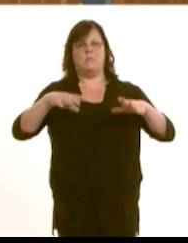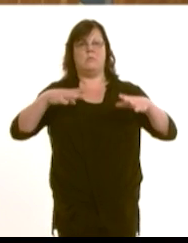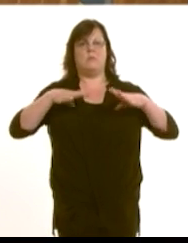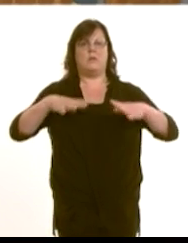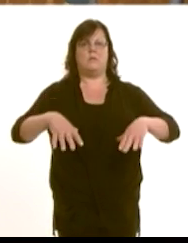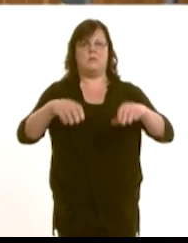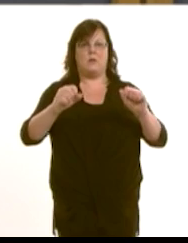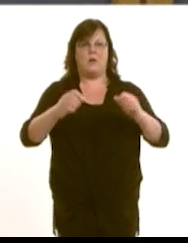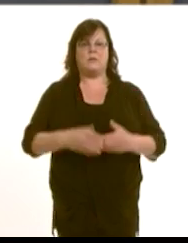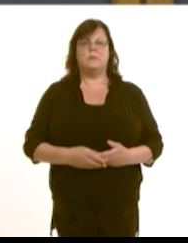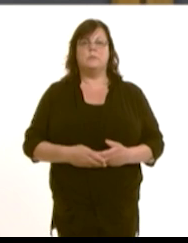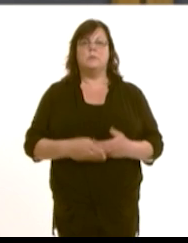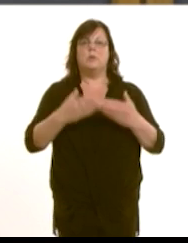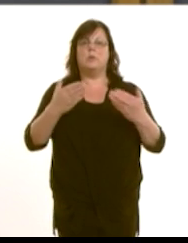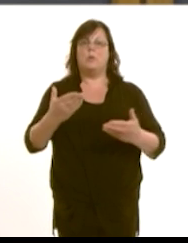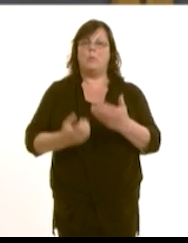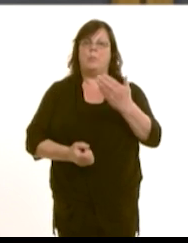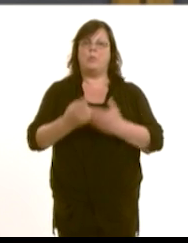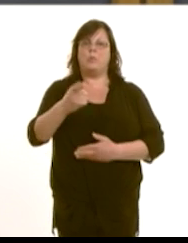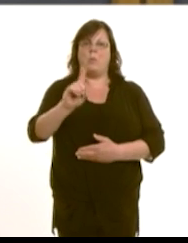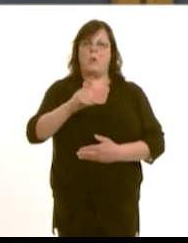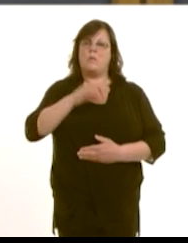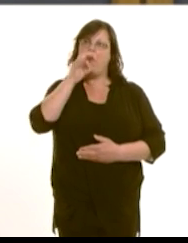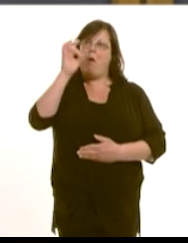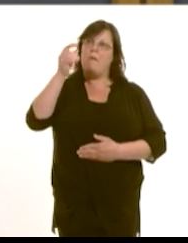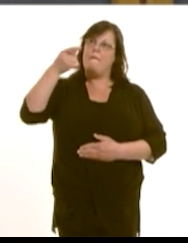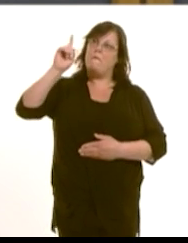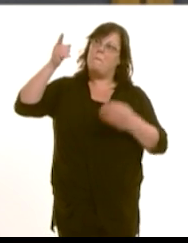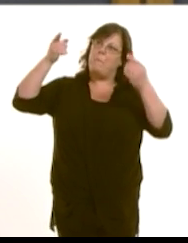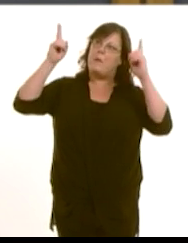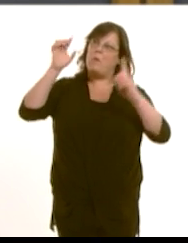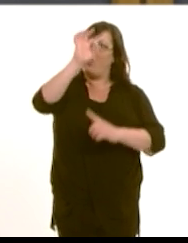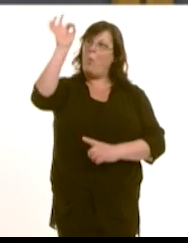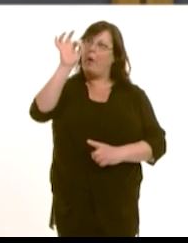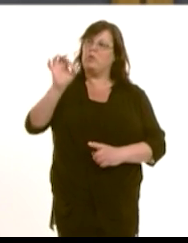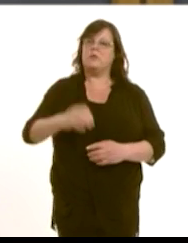Minister, and I call on Russell George to ask the first question. Russell George: 1.